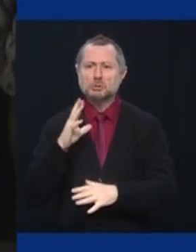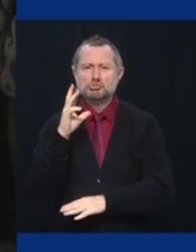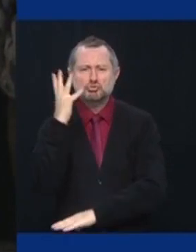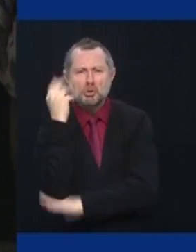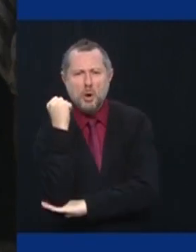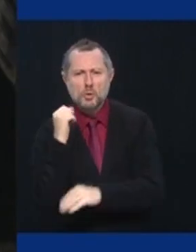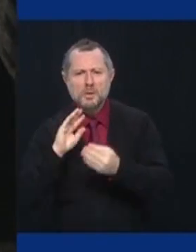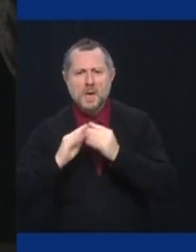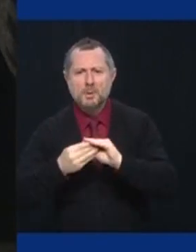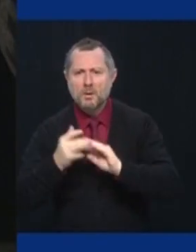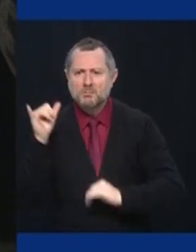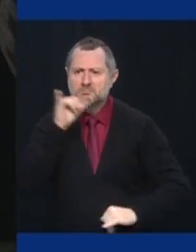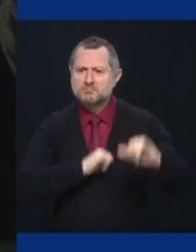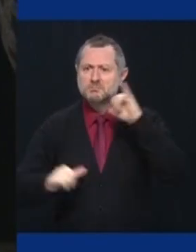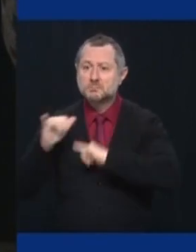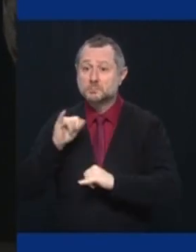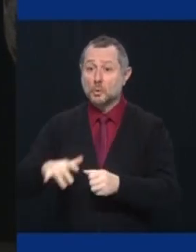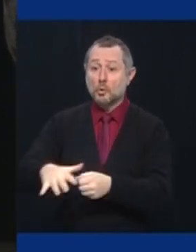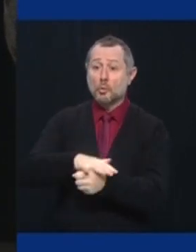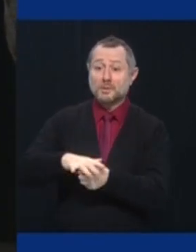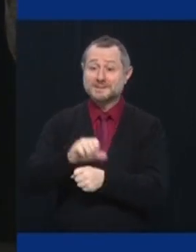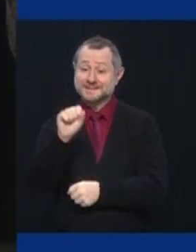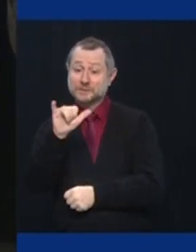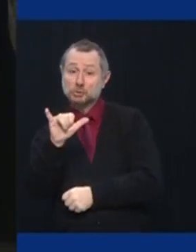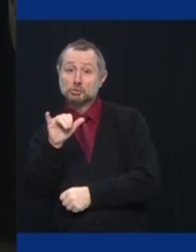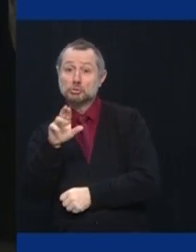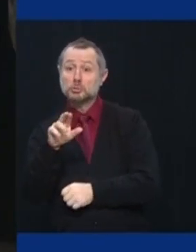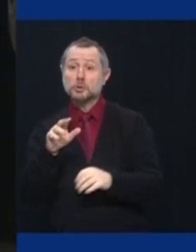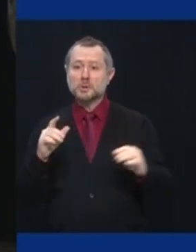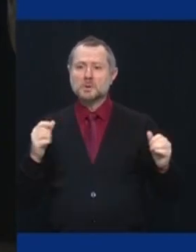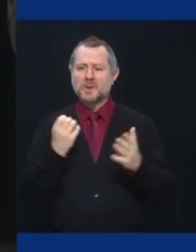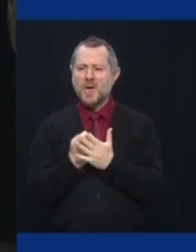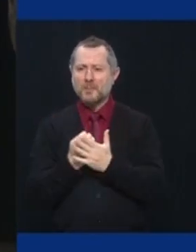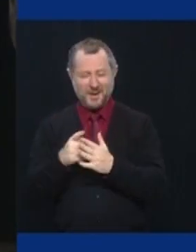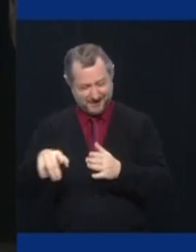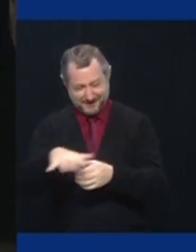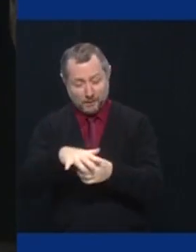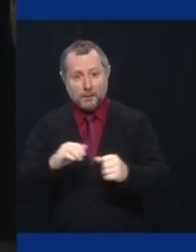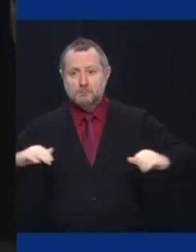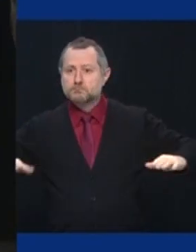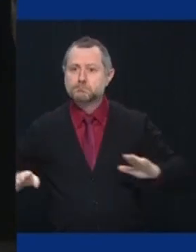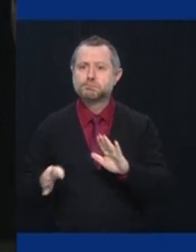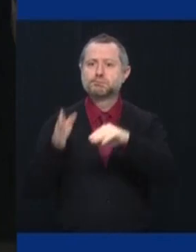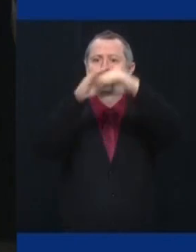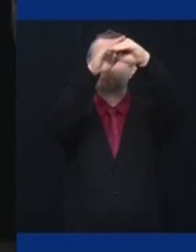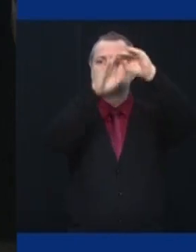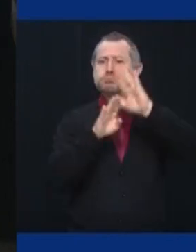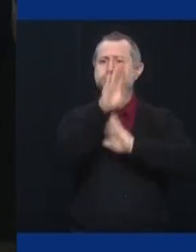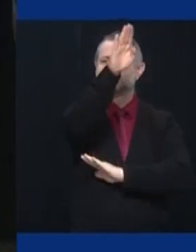WE'VE BEEN BREAKING ALL SORTS OF RECORDS. ATTENDANCE RECORDS. IT'S REVITALIZED THE ENTIRE REGION.